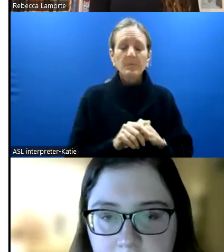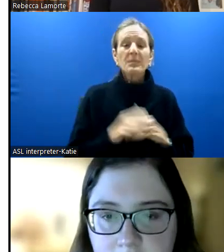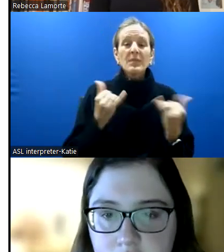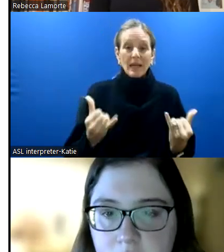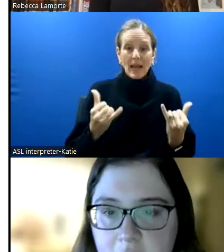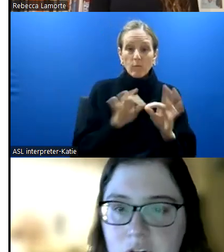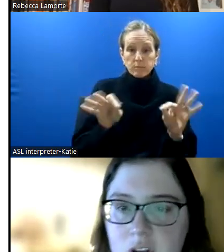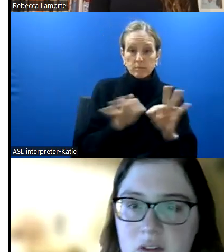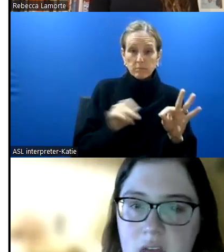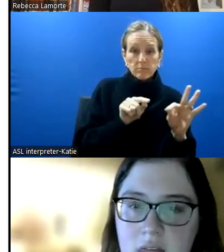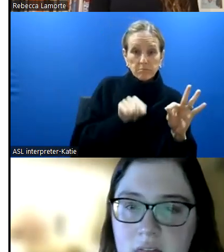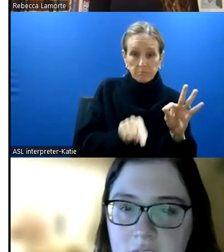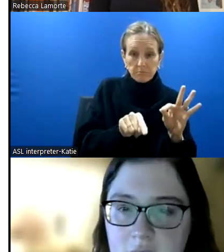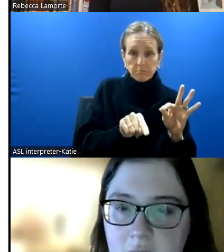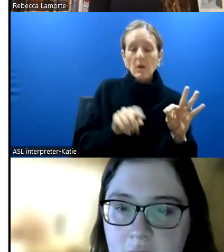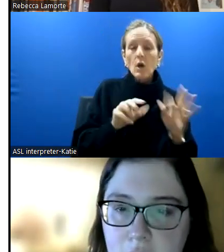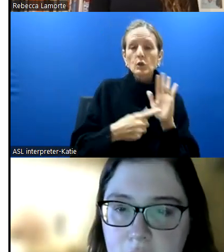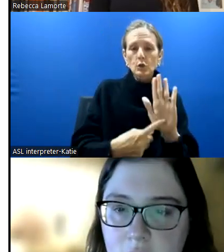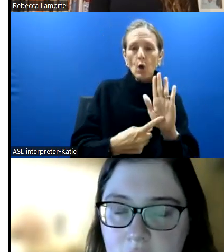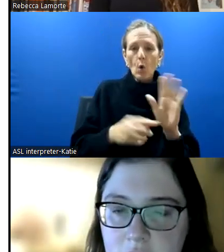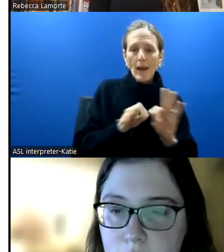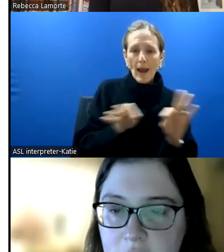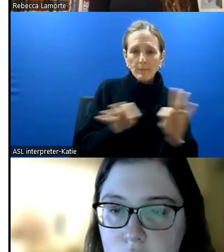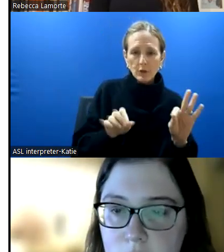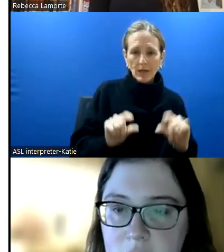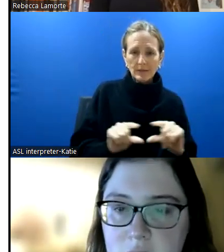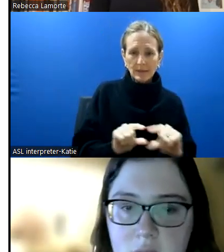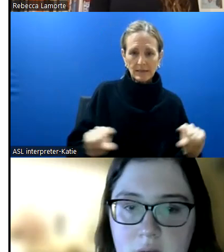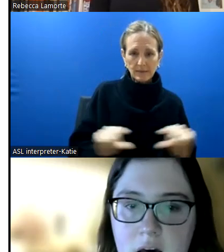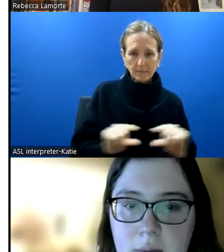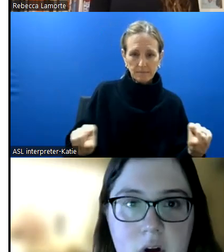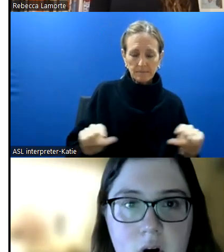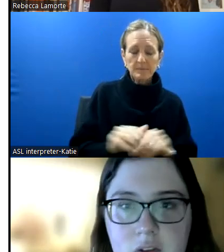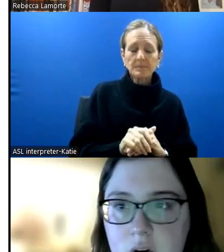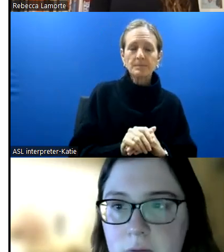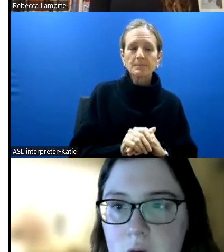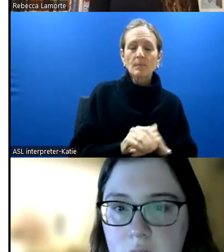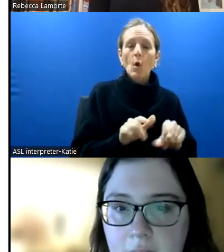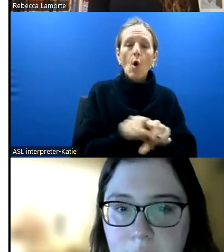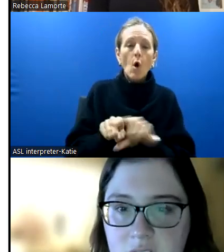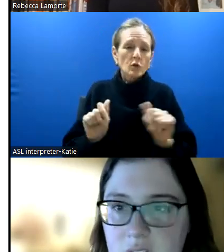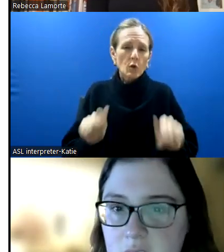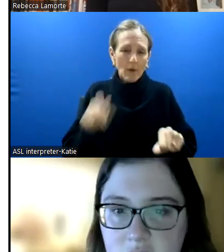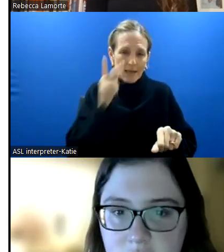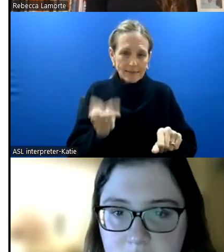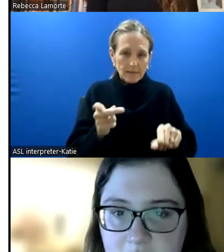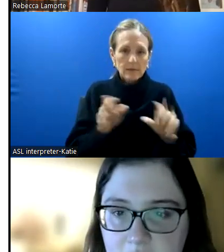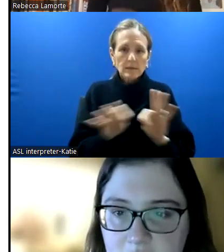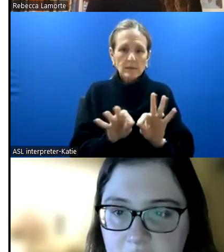click Show Captions in the icon along the menu ribbon. You can also view captions in StreamText.